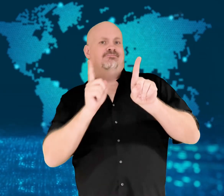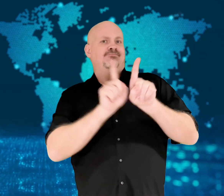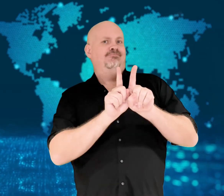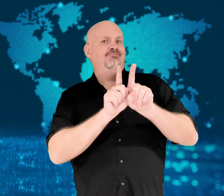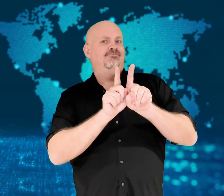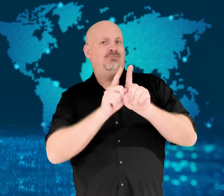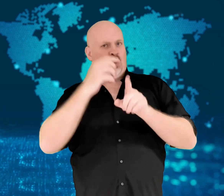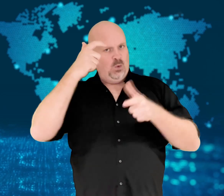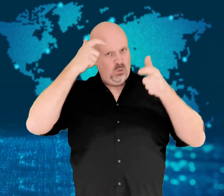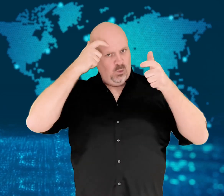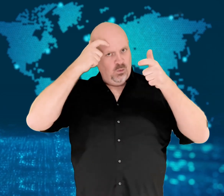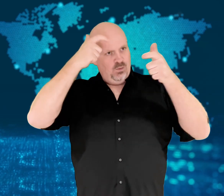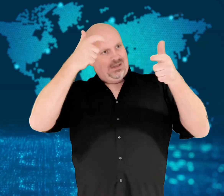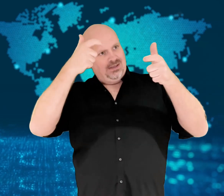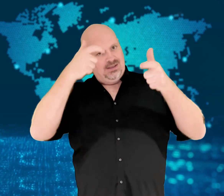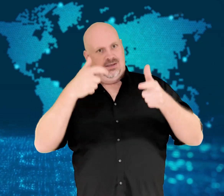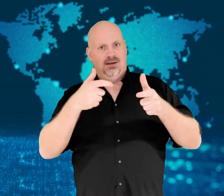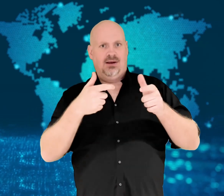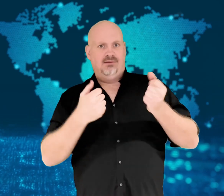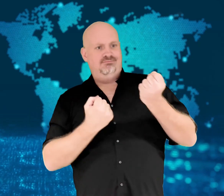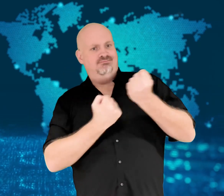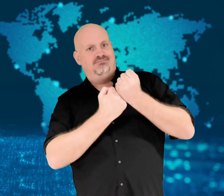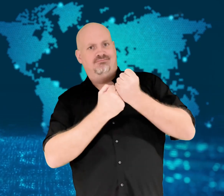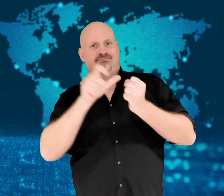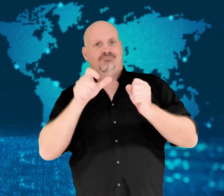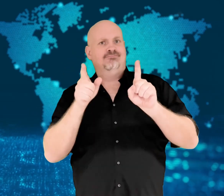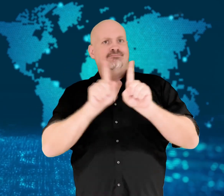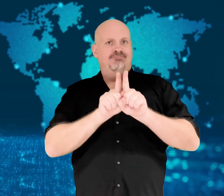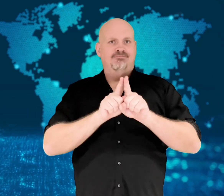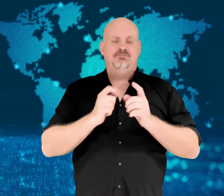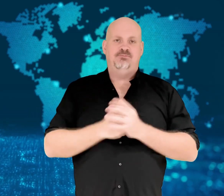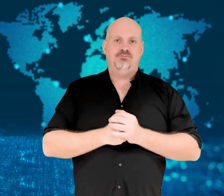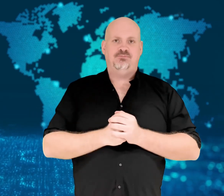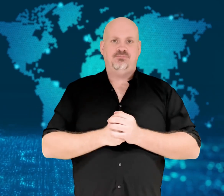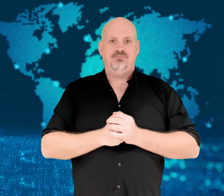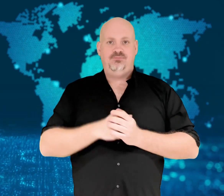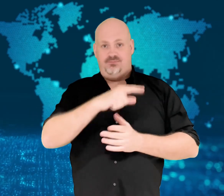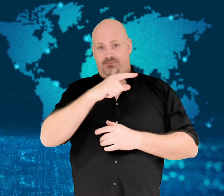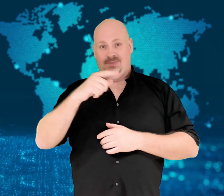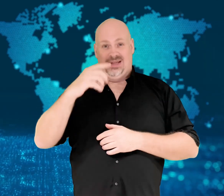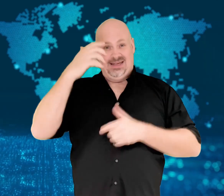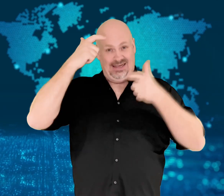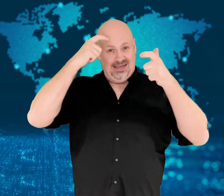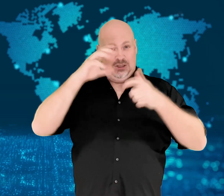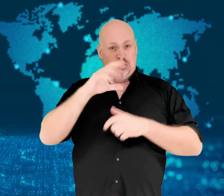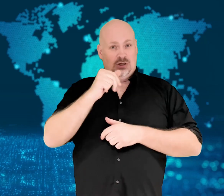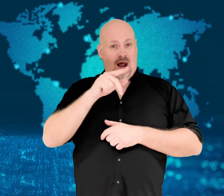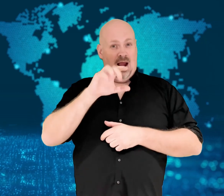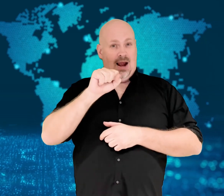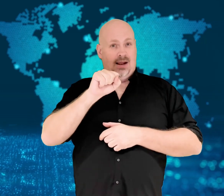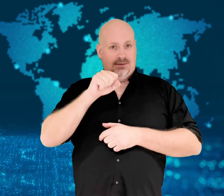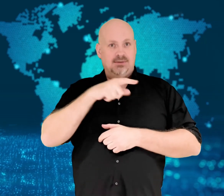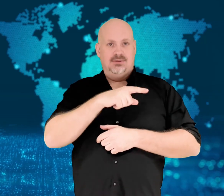His wife will be crowned "Queen Consort" in the service as well.